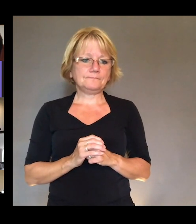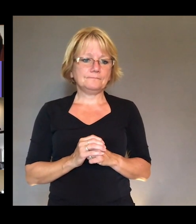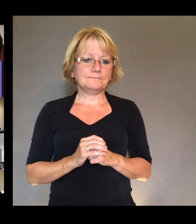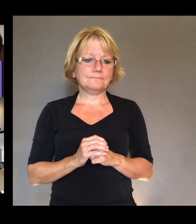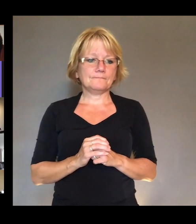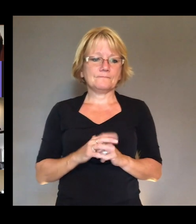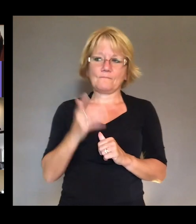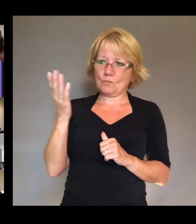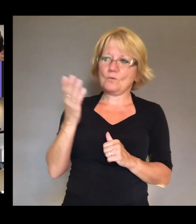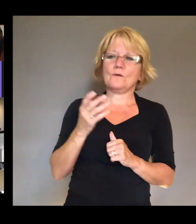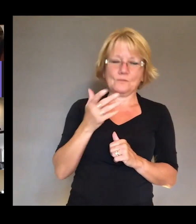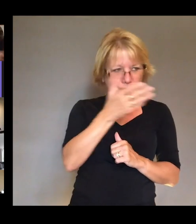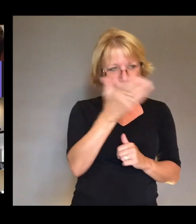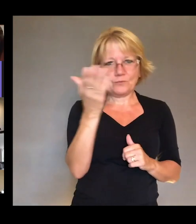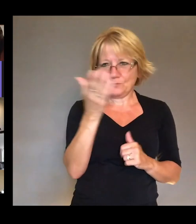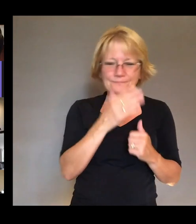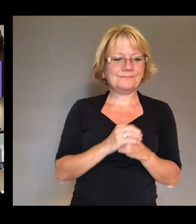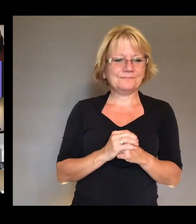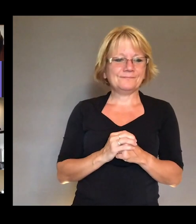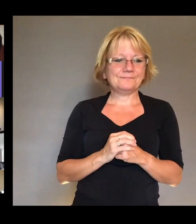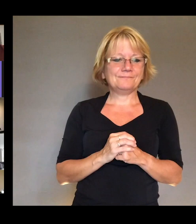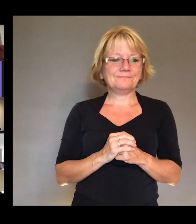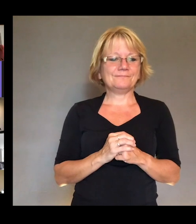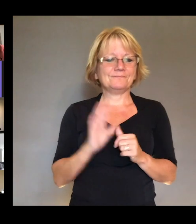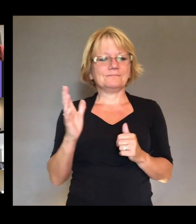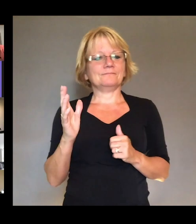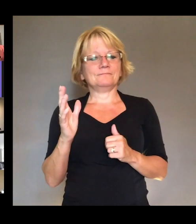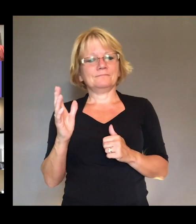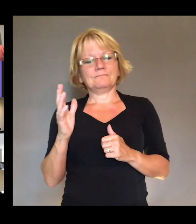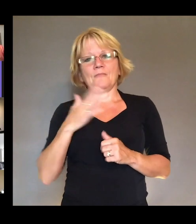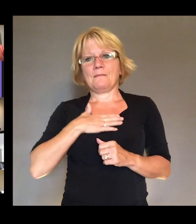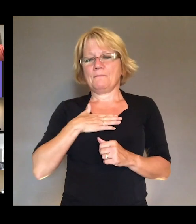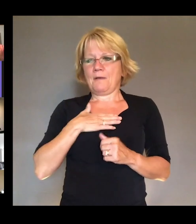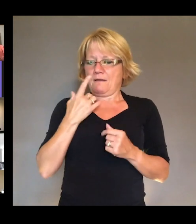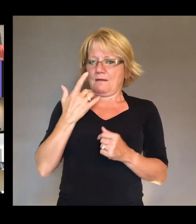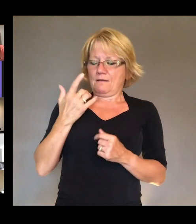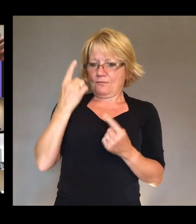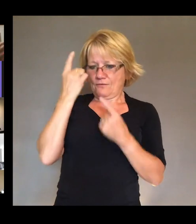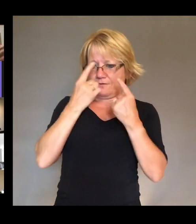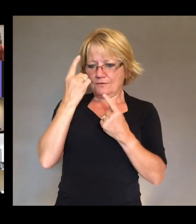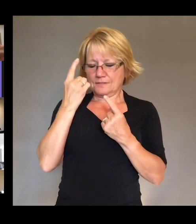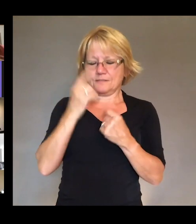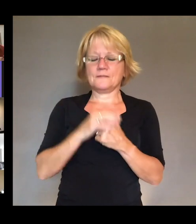You wanna start Heather? No you go ahead. Alright Heather? - No you go. My thoughts on it Rob are